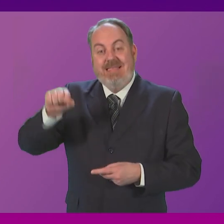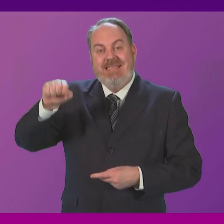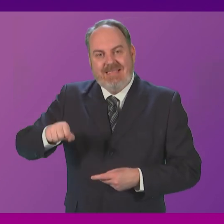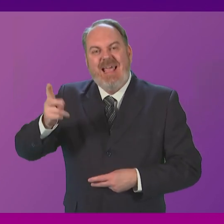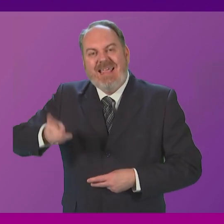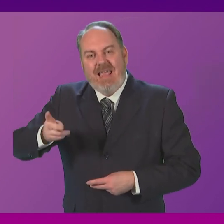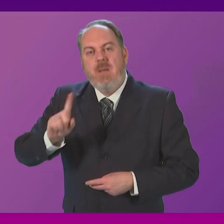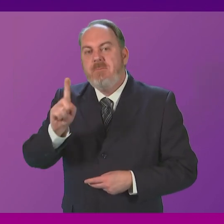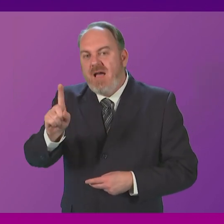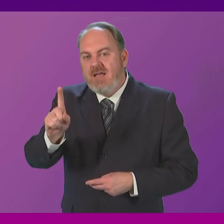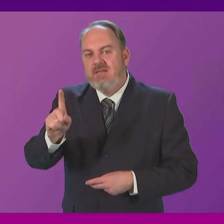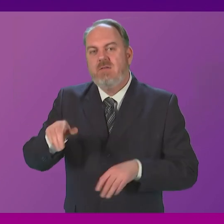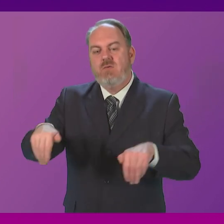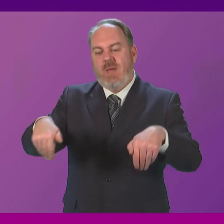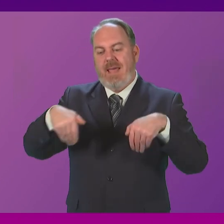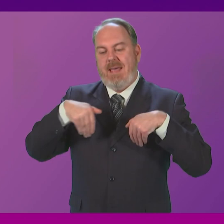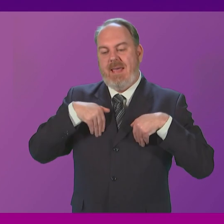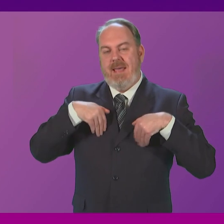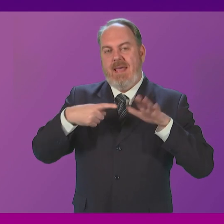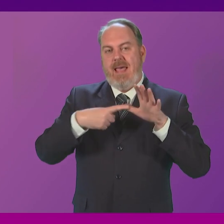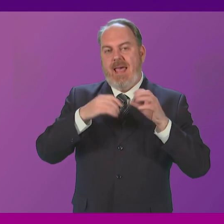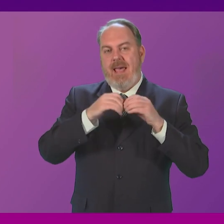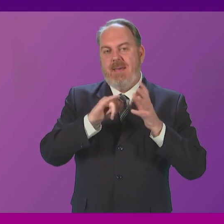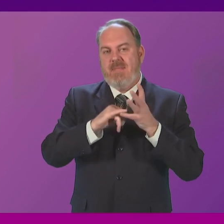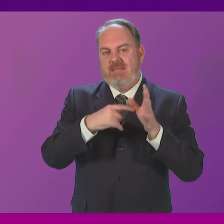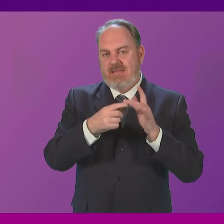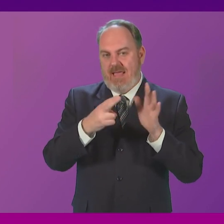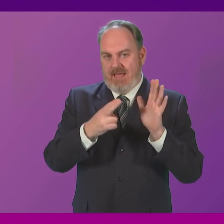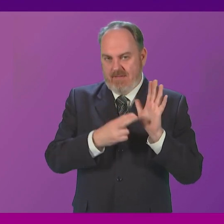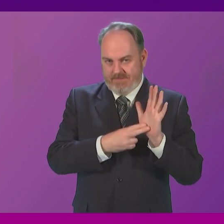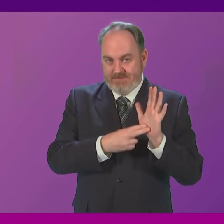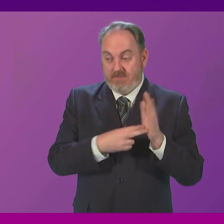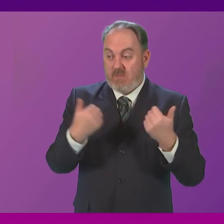I will announce the result once all votes have been cast and verified.